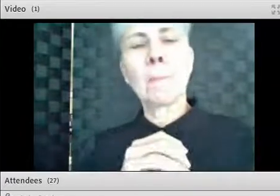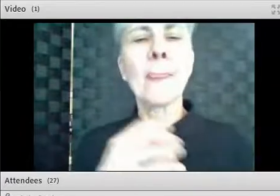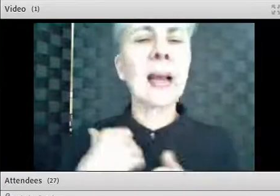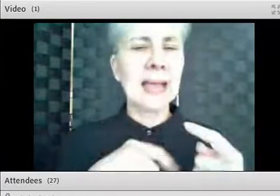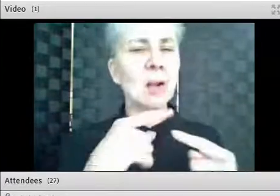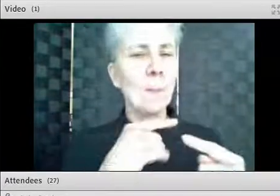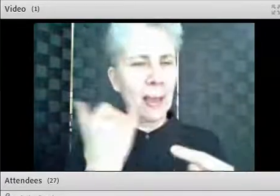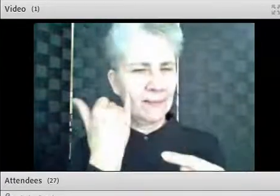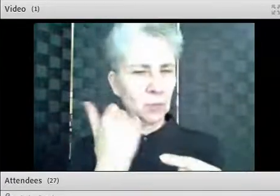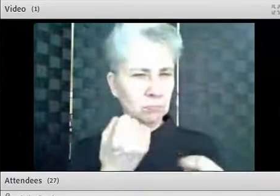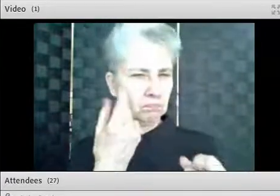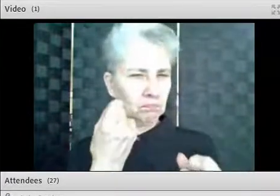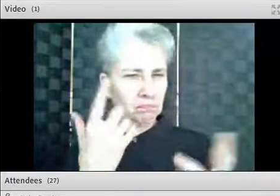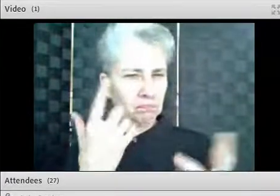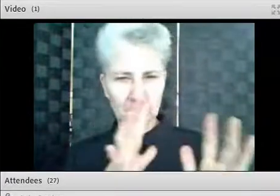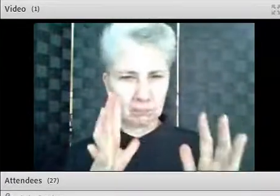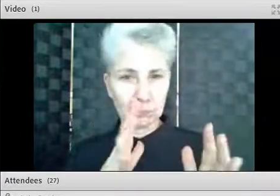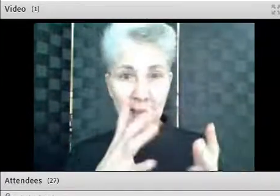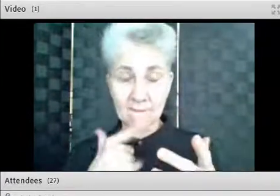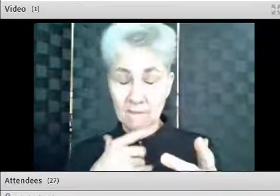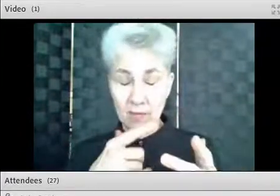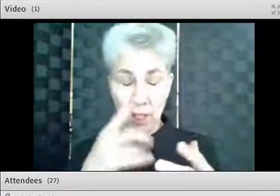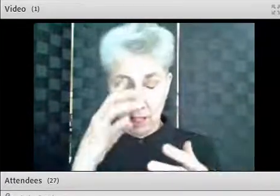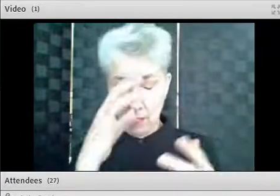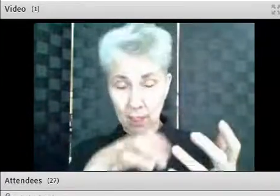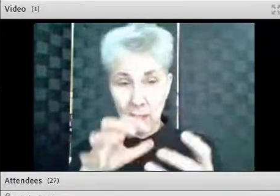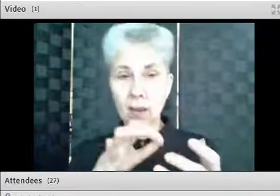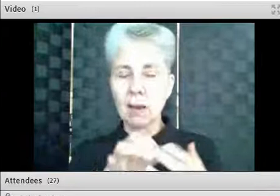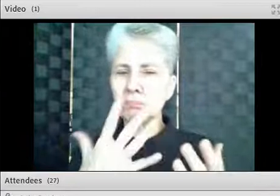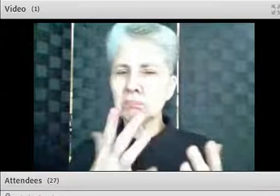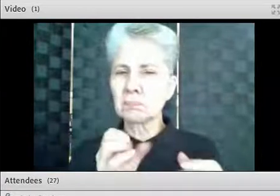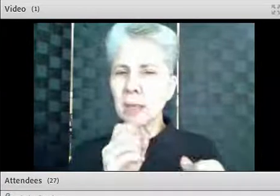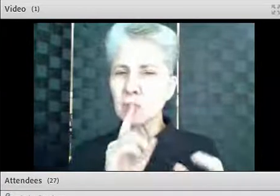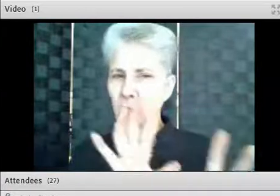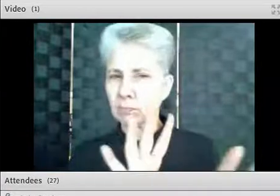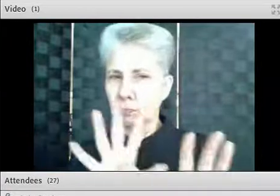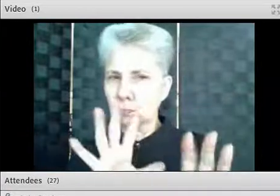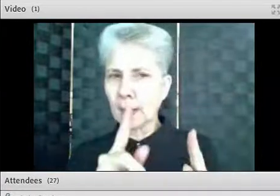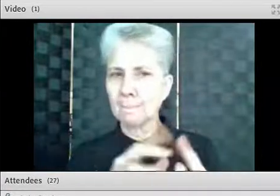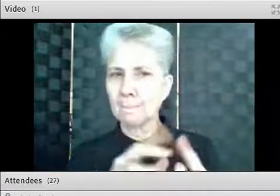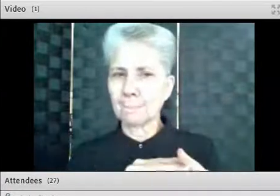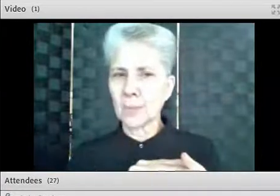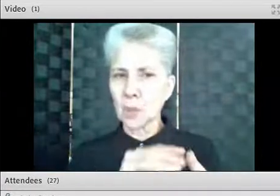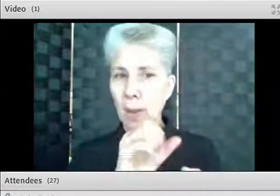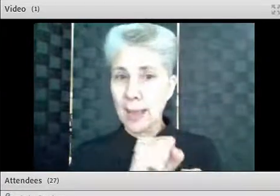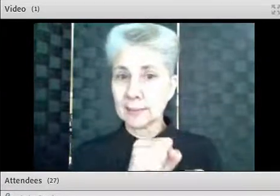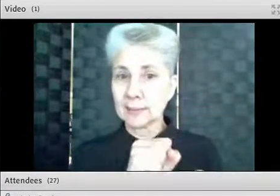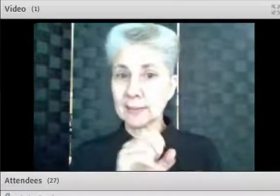if I've already lost you, then I want to make sure -- Okay. All right. I'm getting yeses.